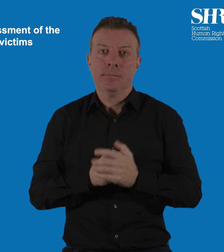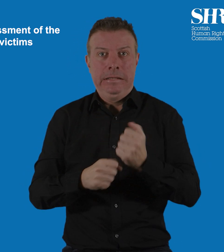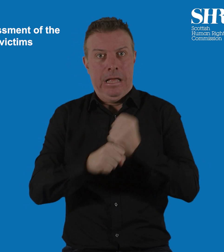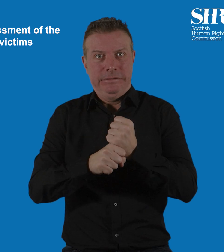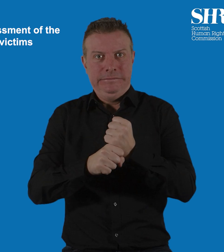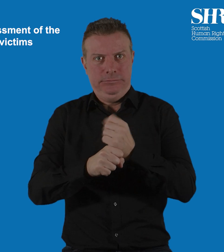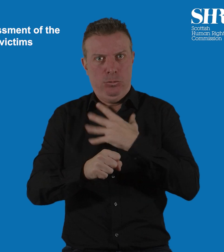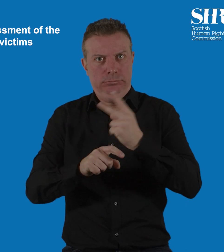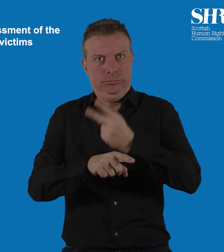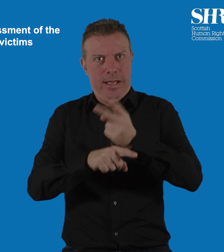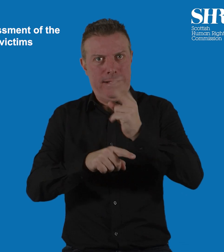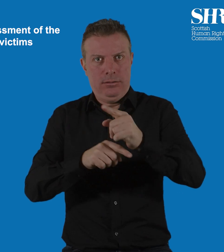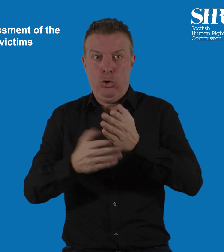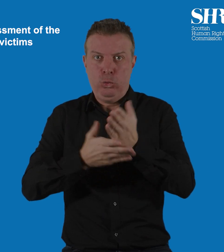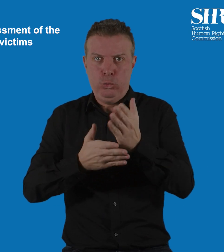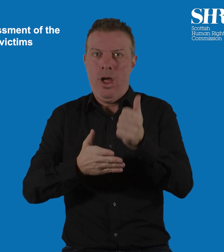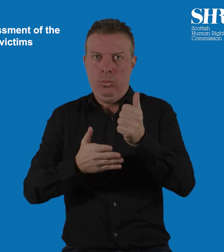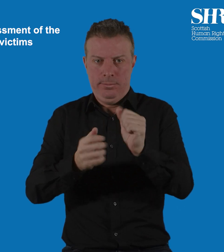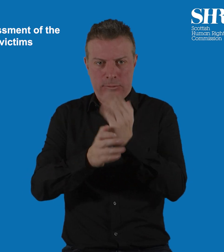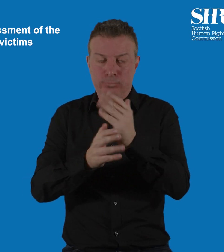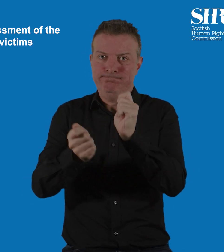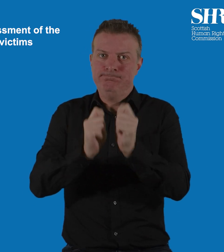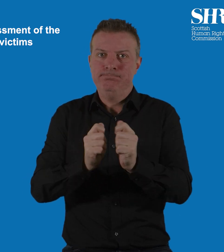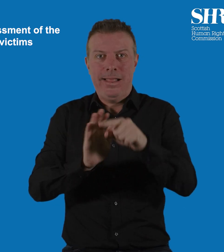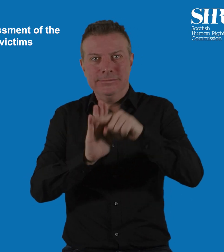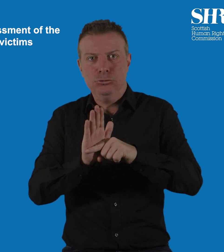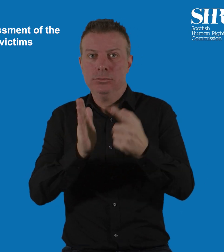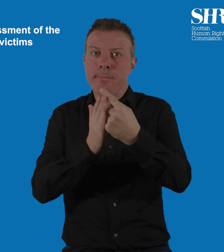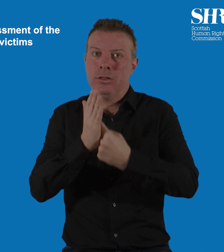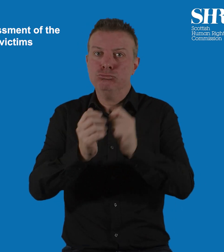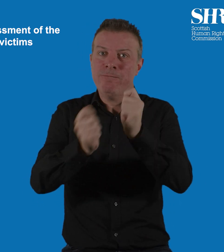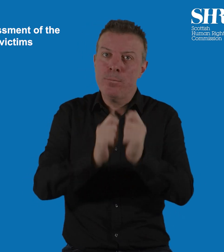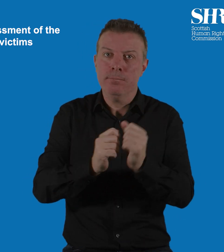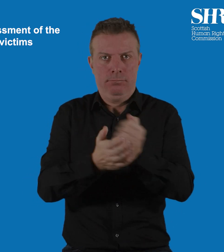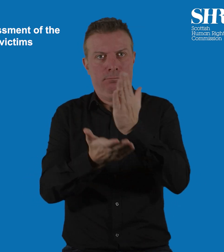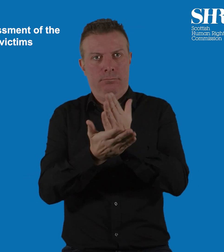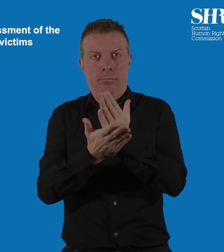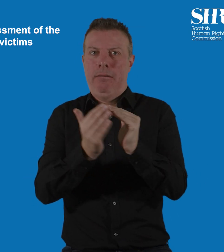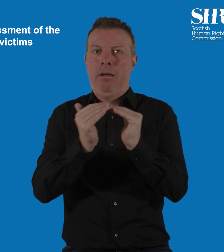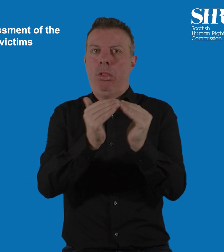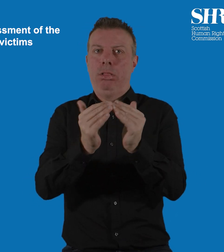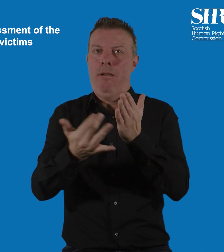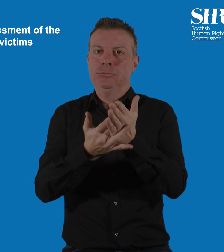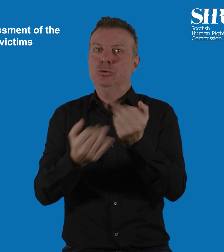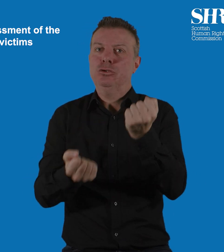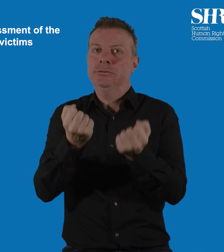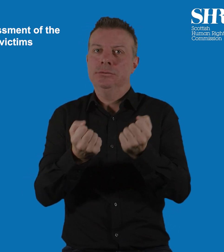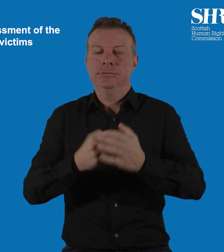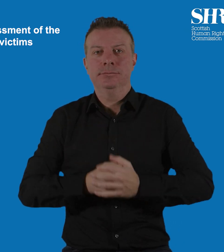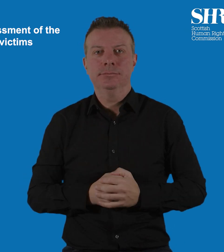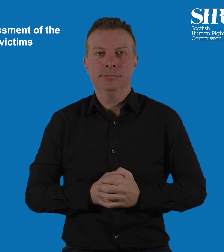• Guarantees of non repetition, through legislative and policy reforms and ensuring equal access to justice.